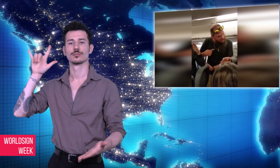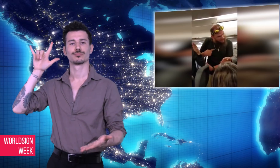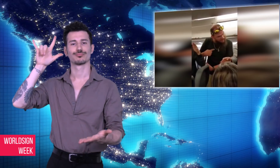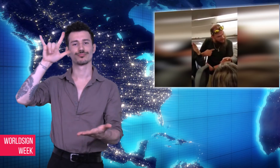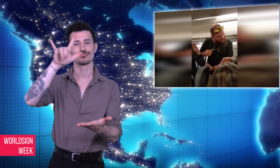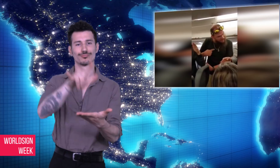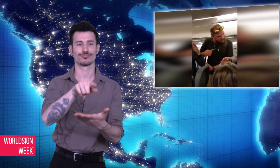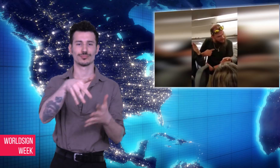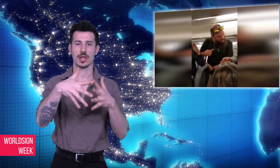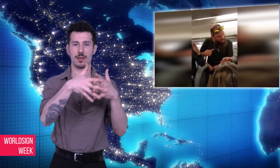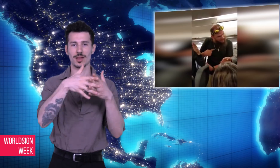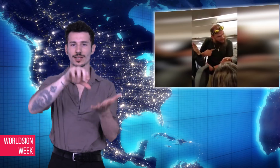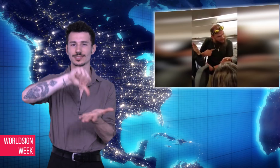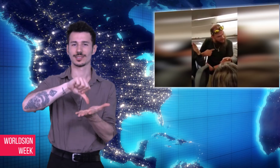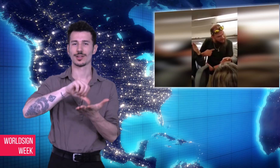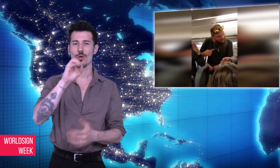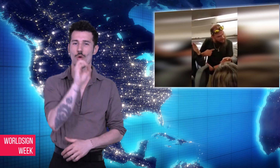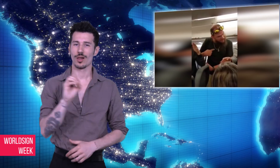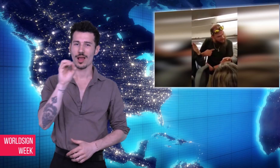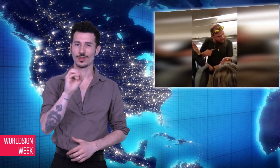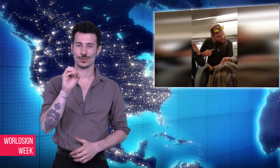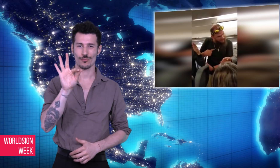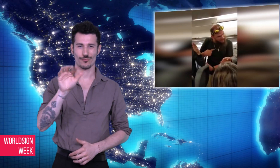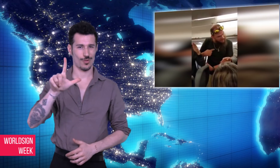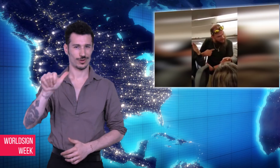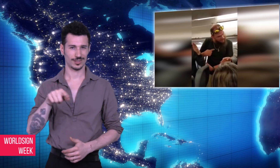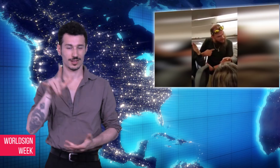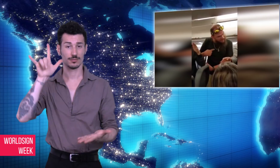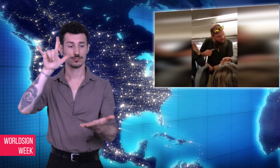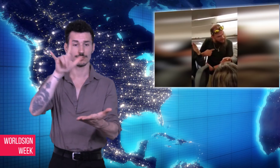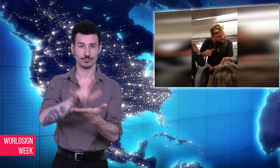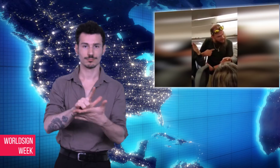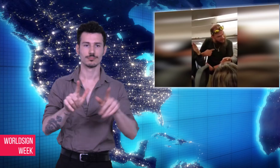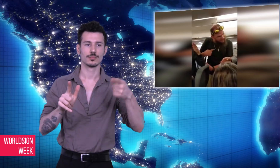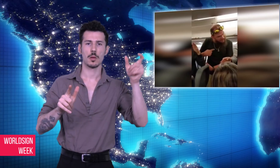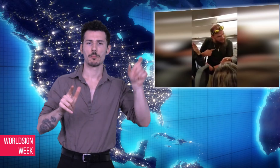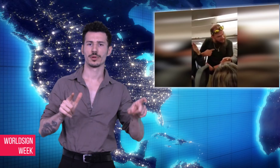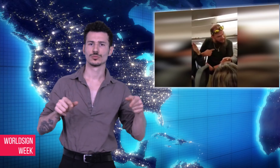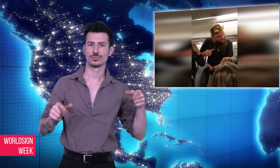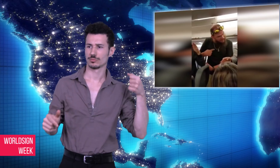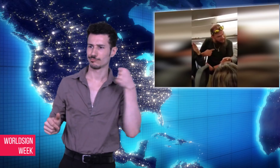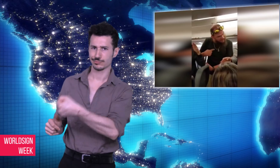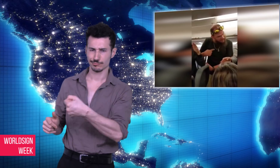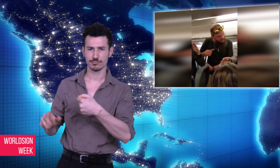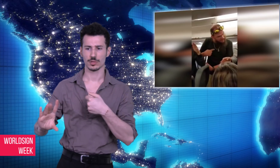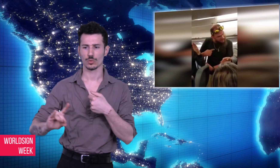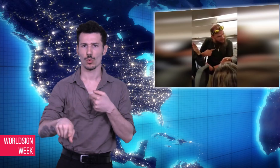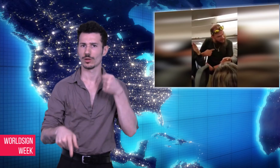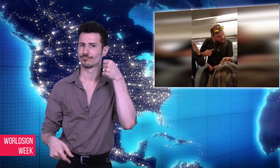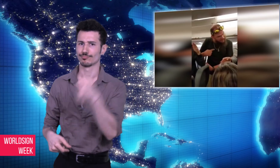a Great Dane named Zariel. A hearing female passenger on the flight was